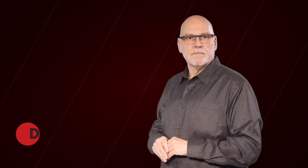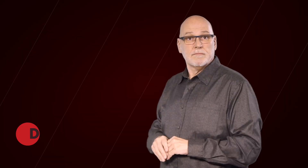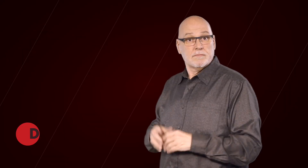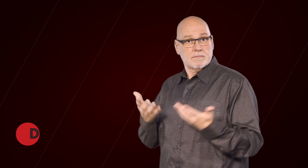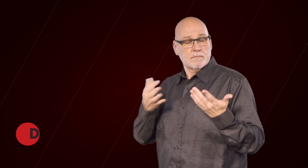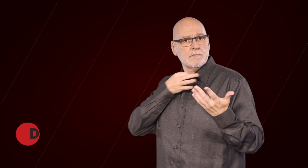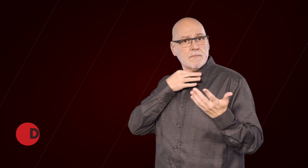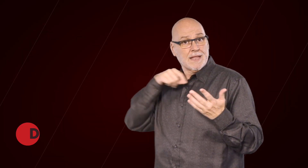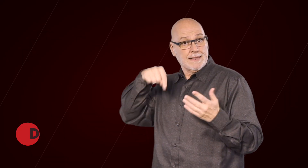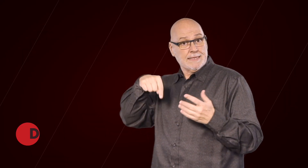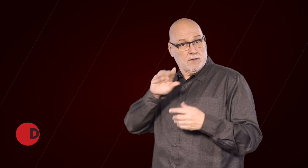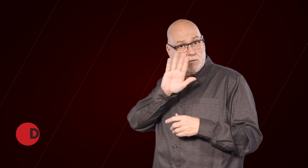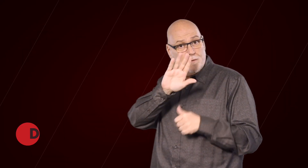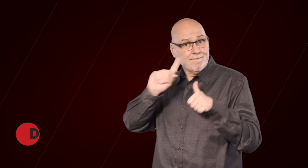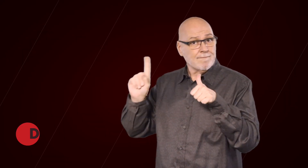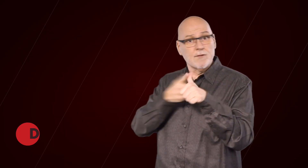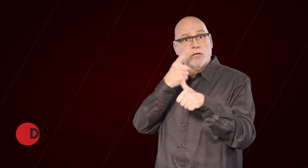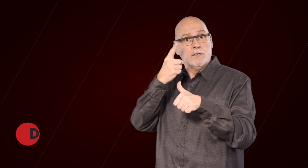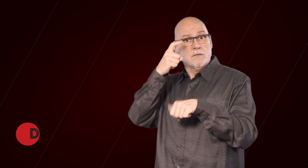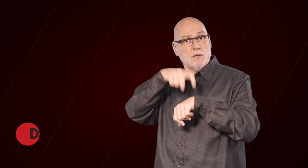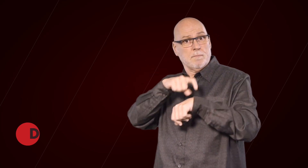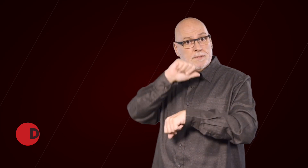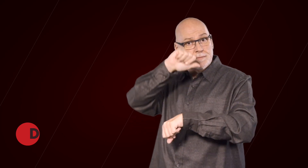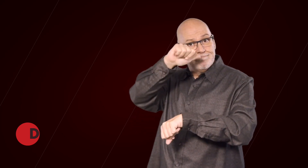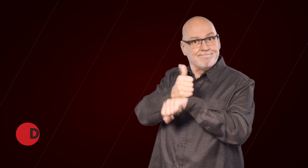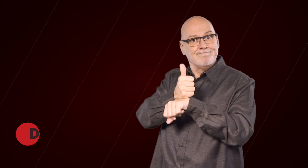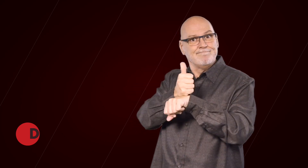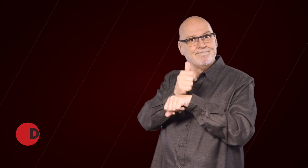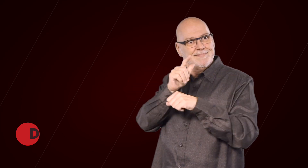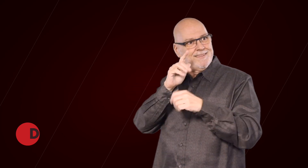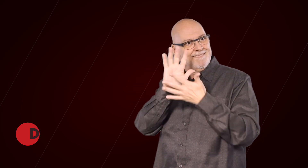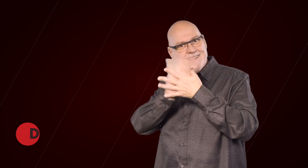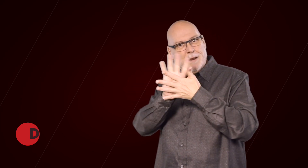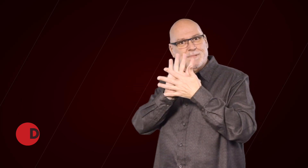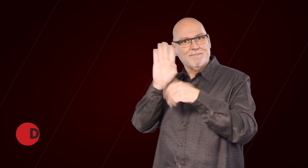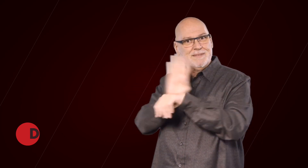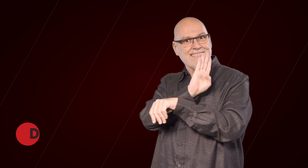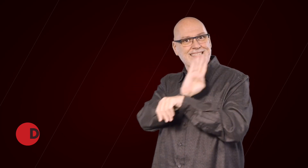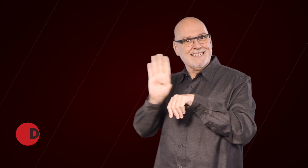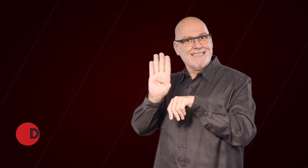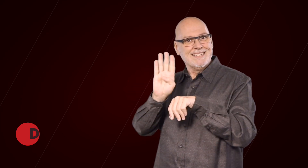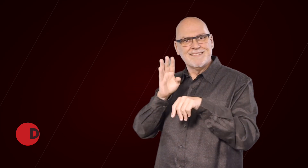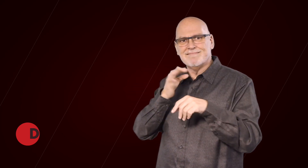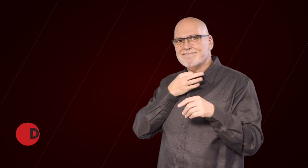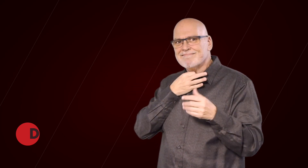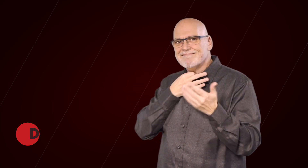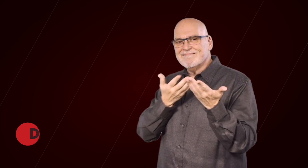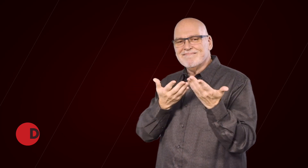[ANSELMO]: Was this your first time setting up a film business?